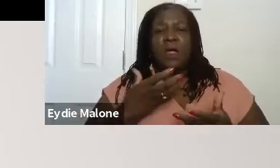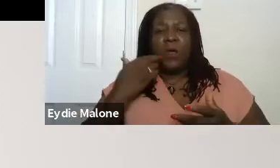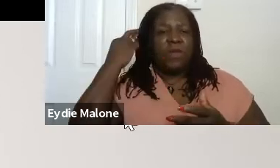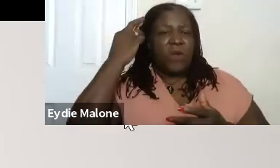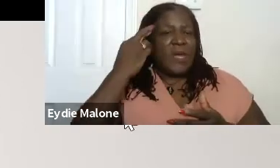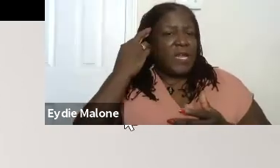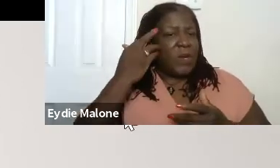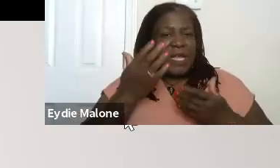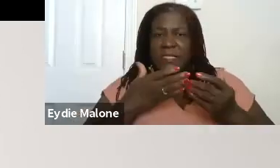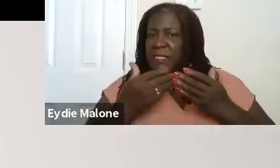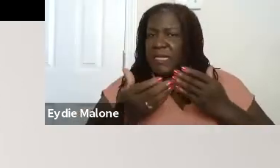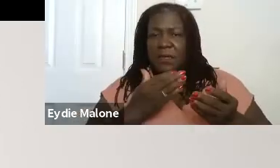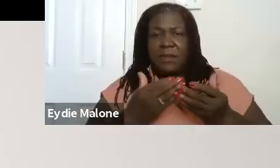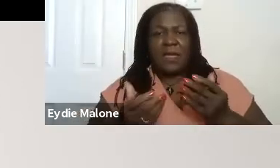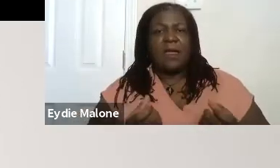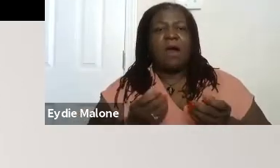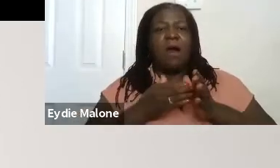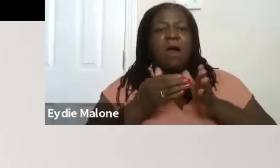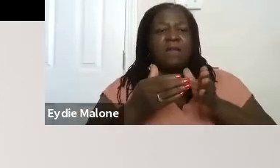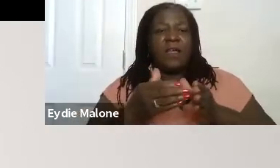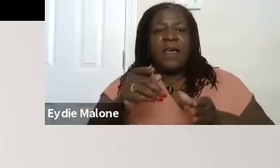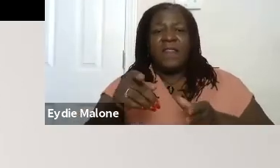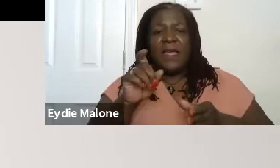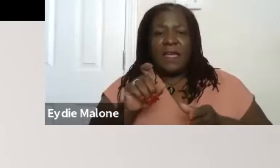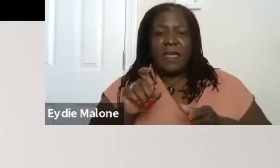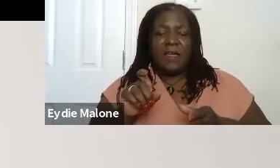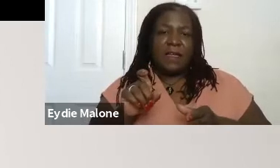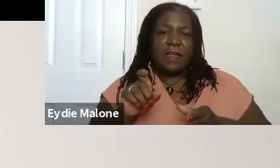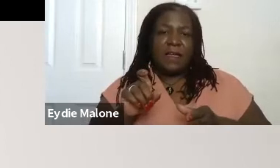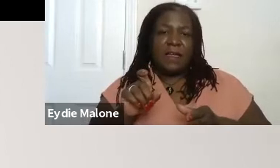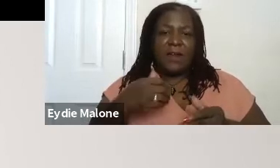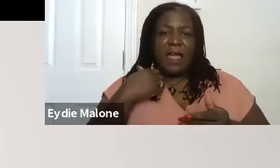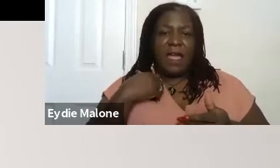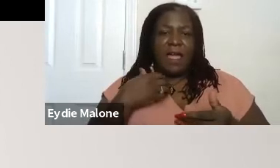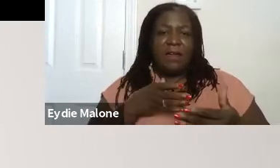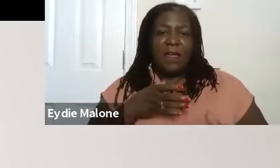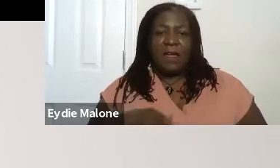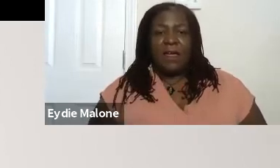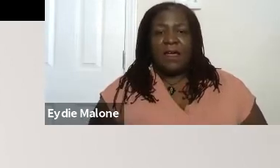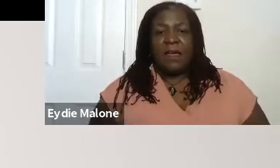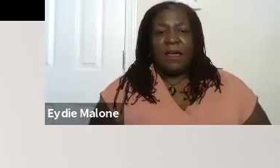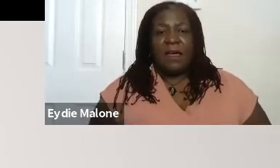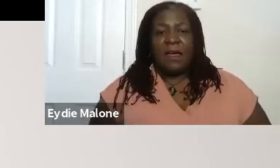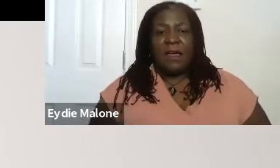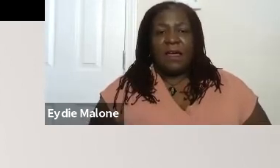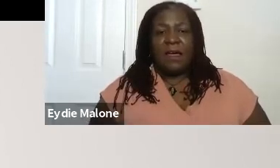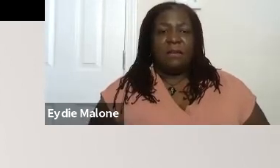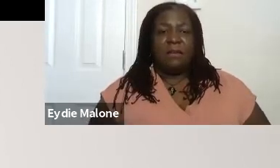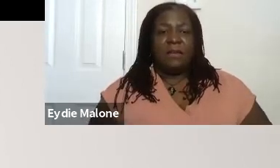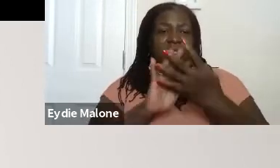type of reaction have needed to have an antihistamine to treat it. If you've had any of these situations